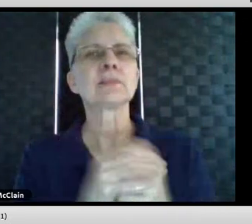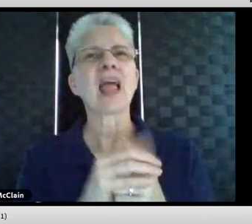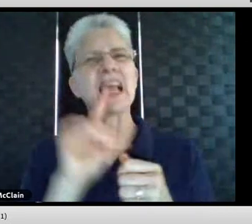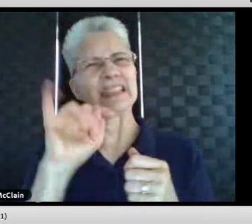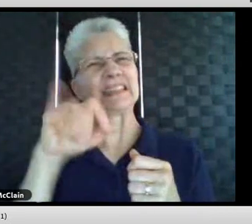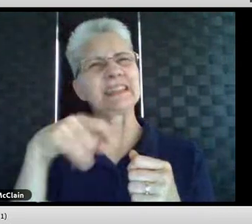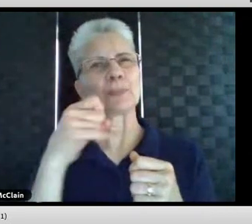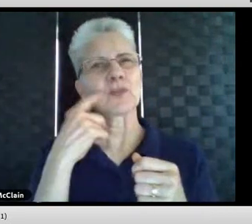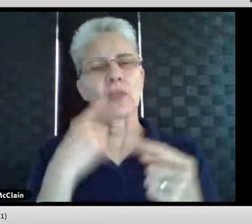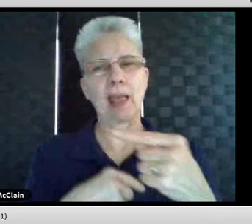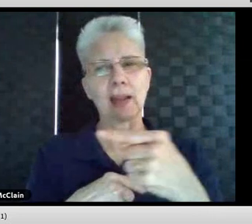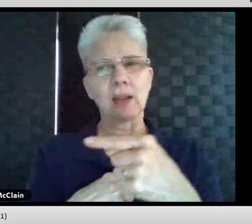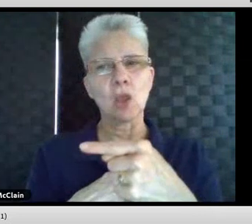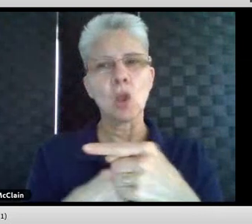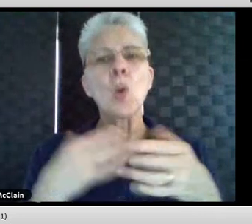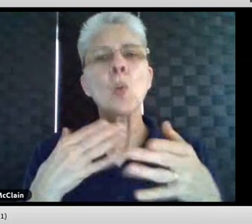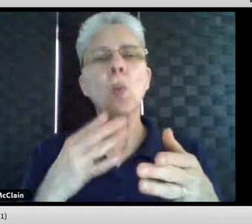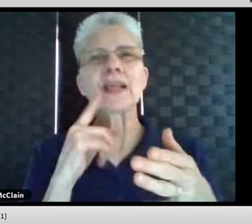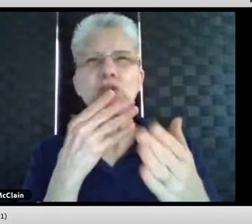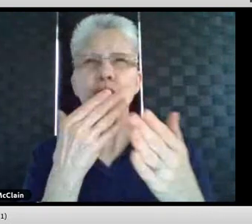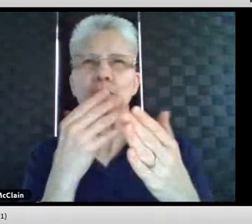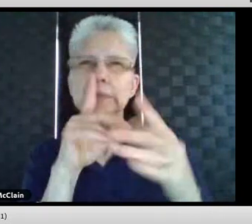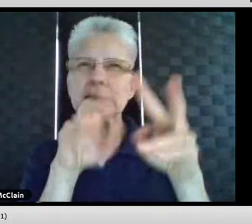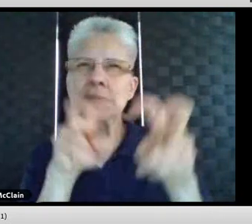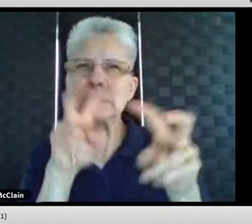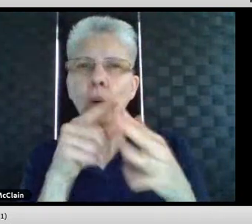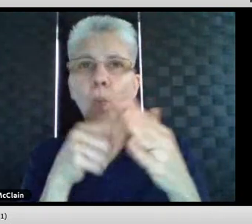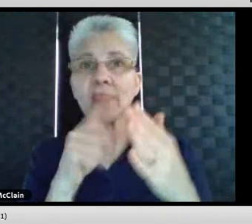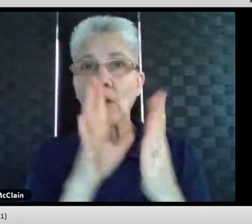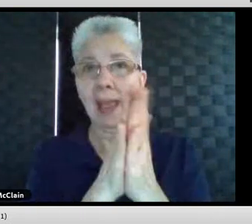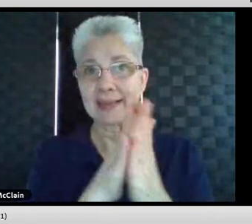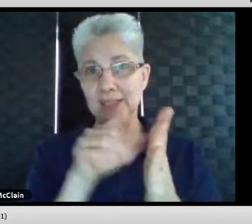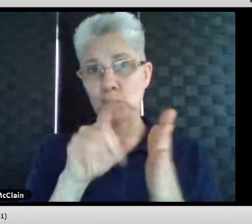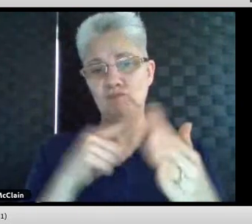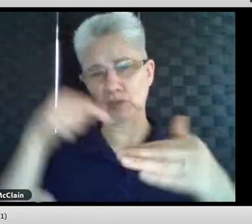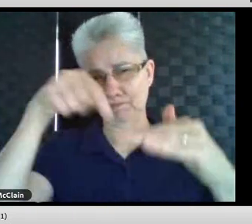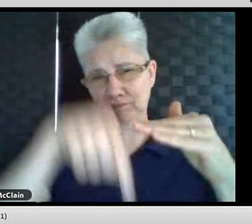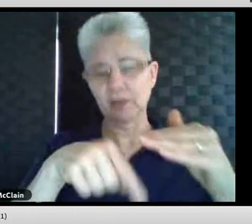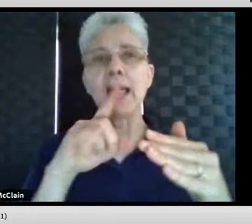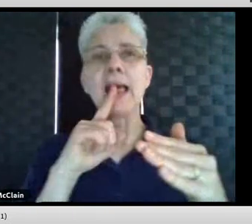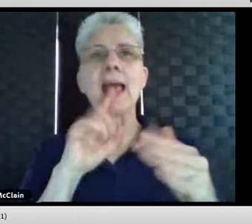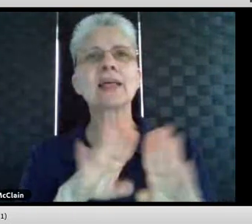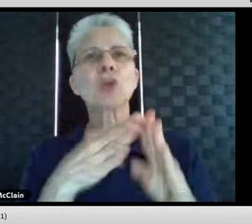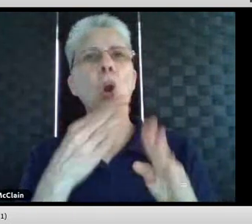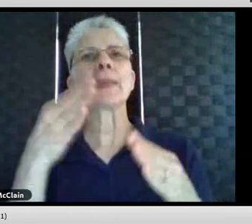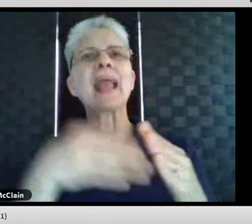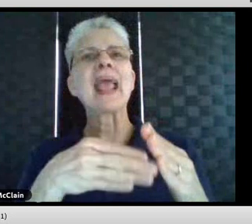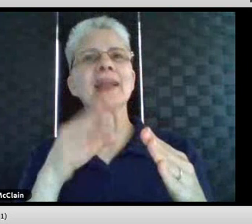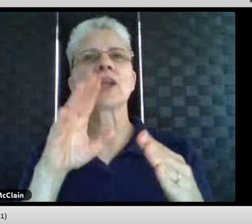There's some ways to get to what they're actually asking you, and that's through open-ended questions and closed-ended questions,